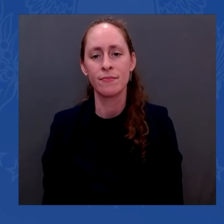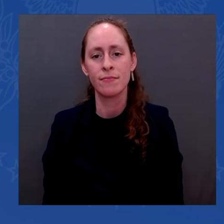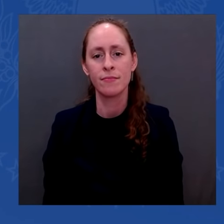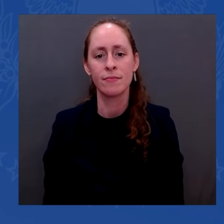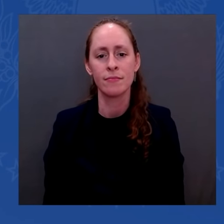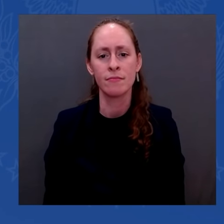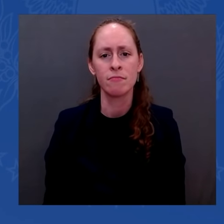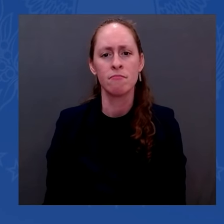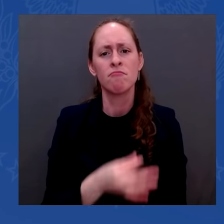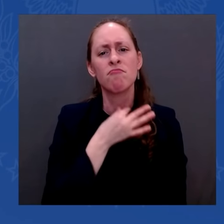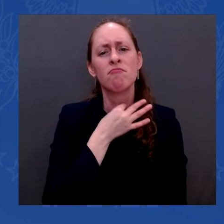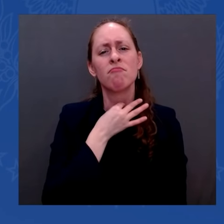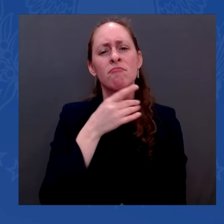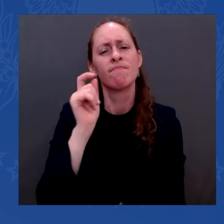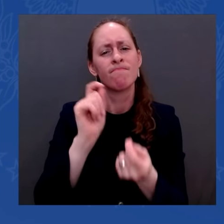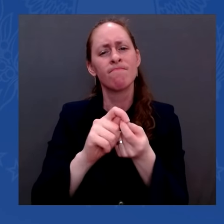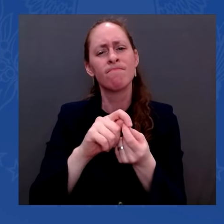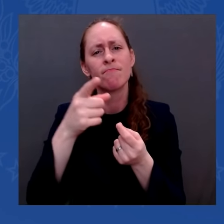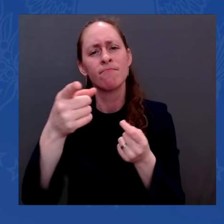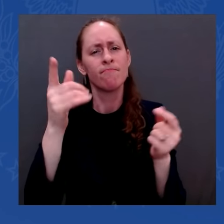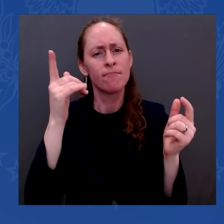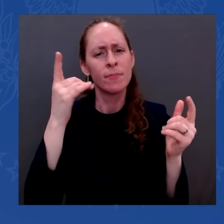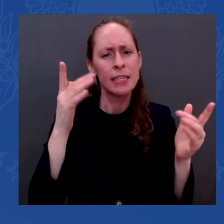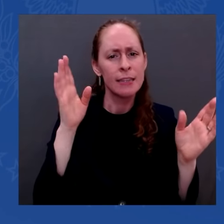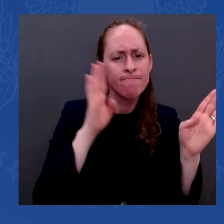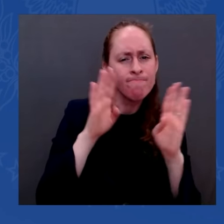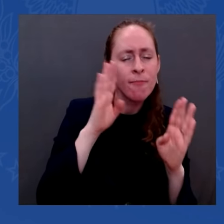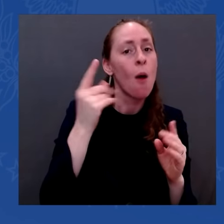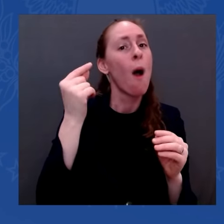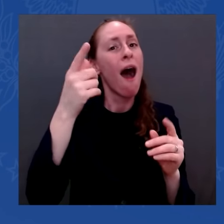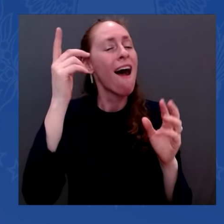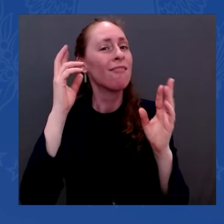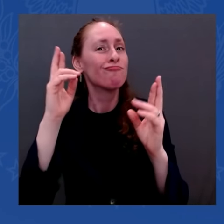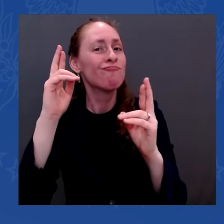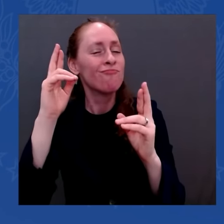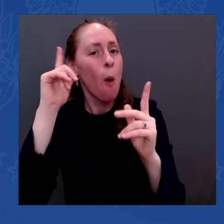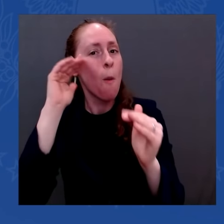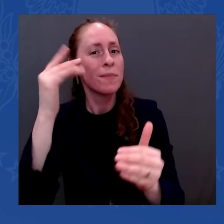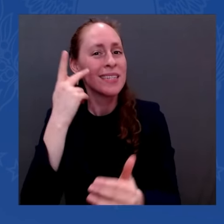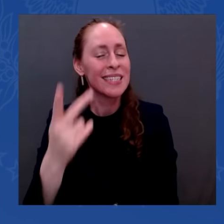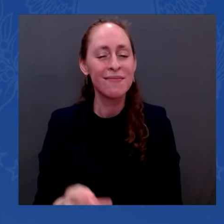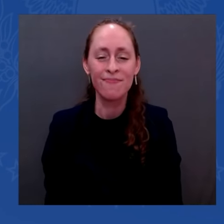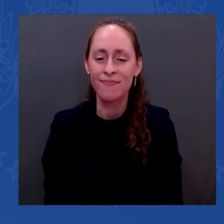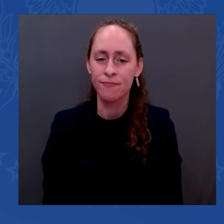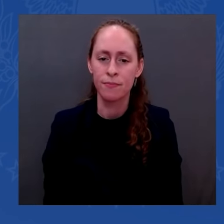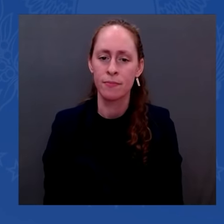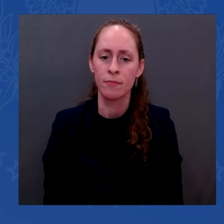Ms. Paz: Yes. The worry is that we can do this in an environmentally friendly manner,